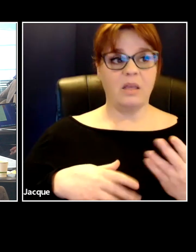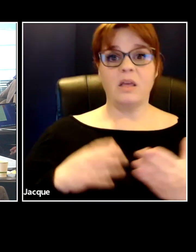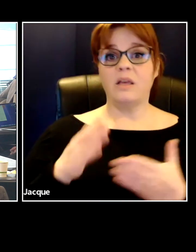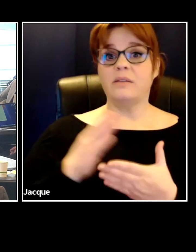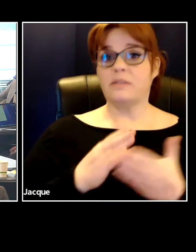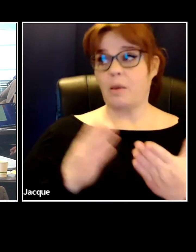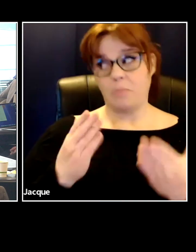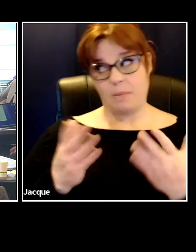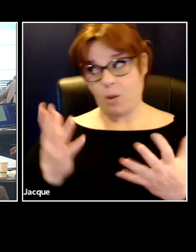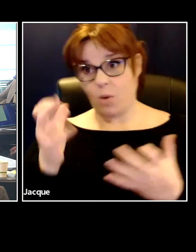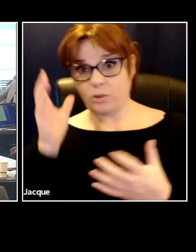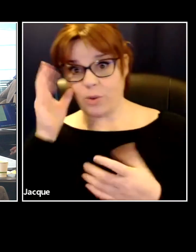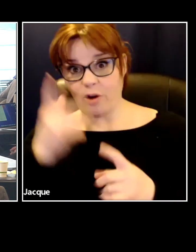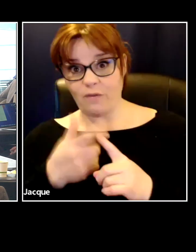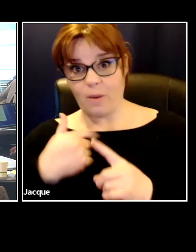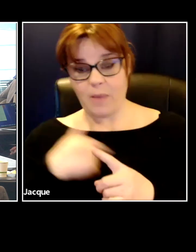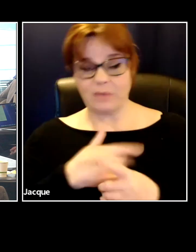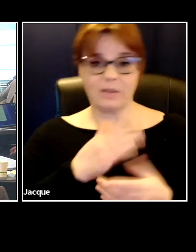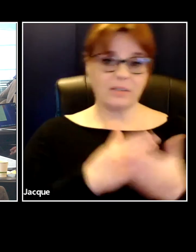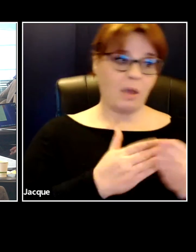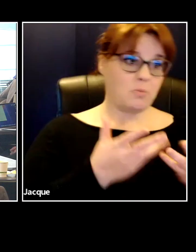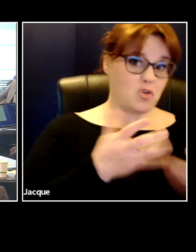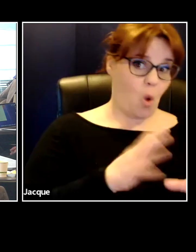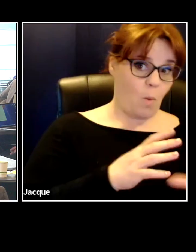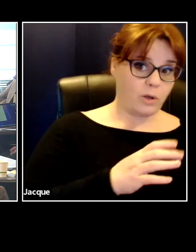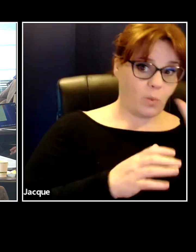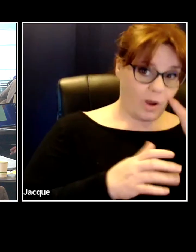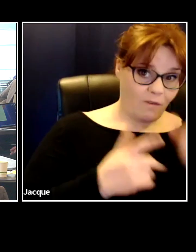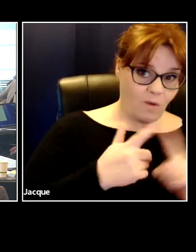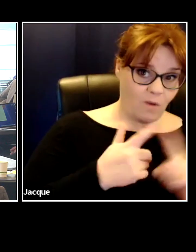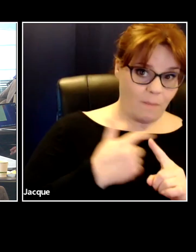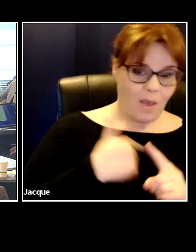some may not want to hear from us but at the end of the day they got to run their business meeting